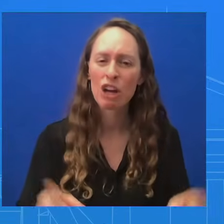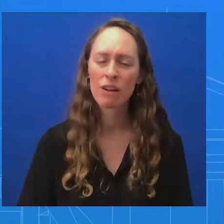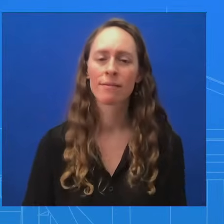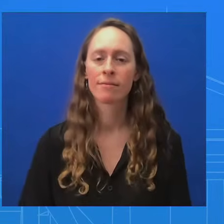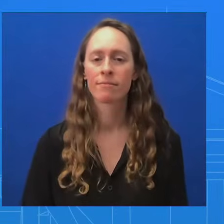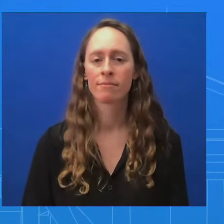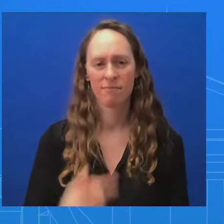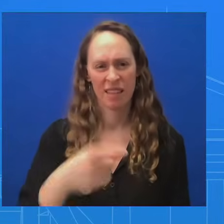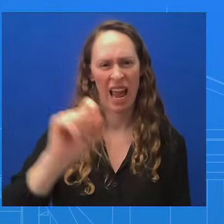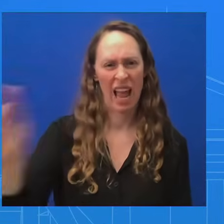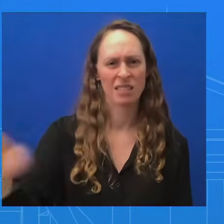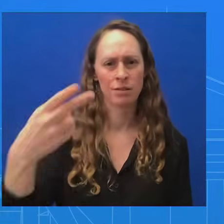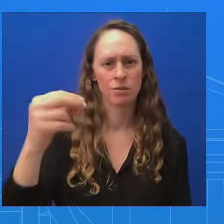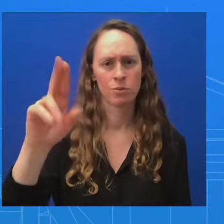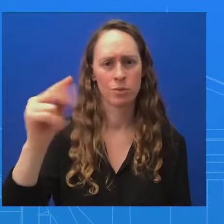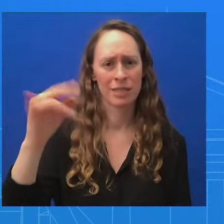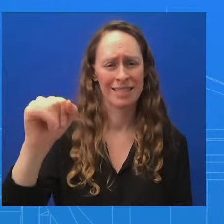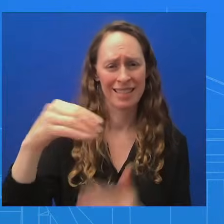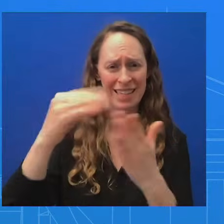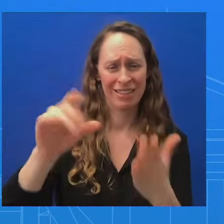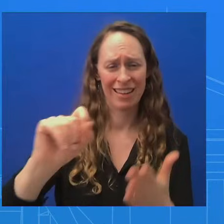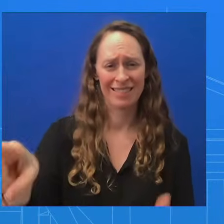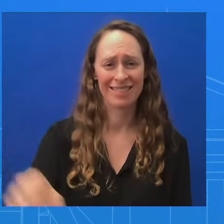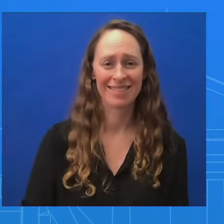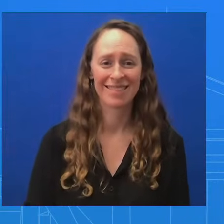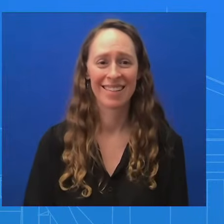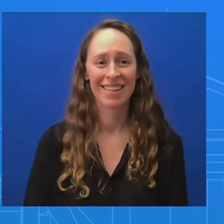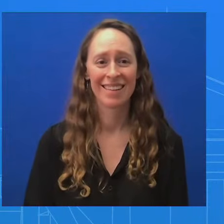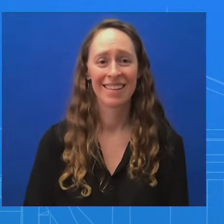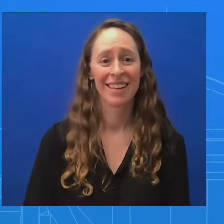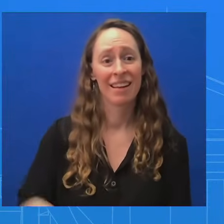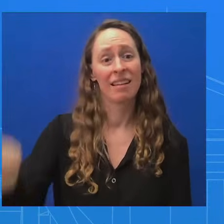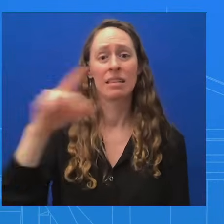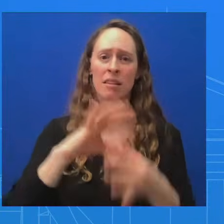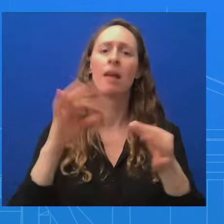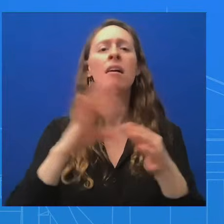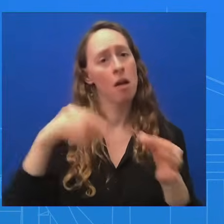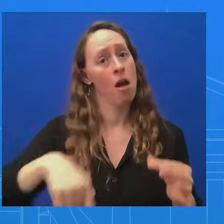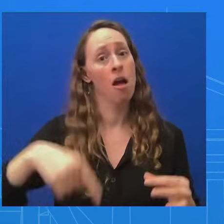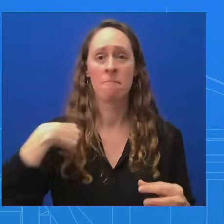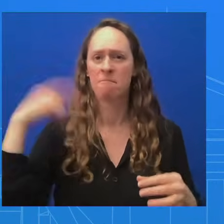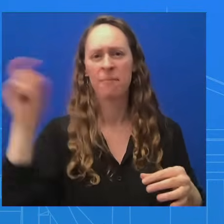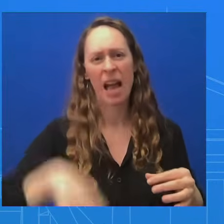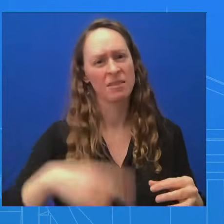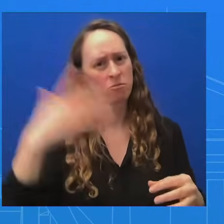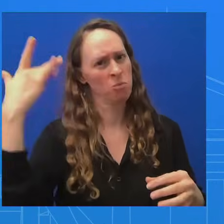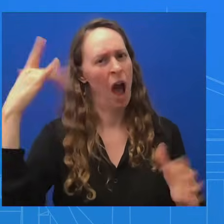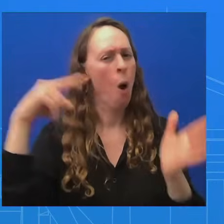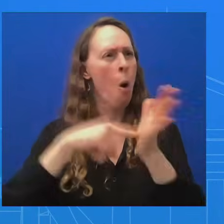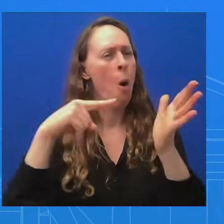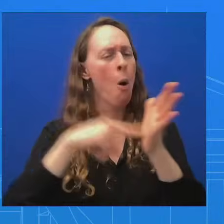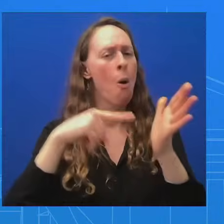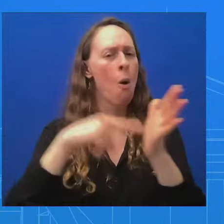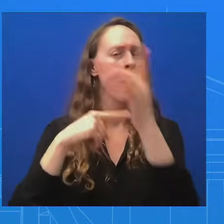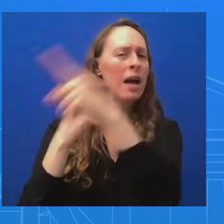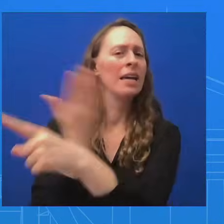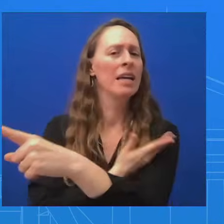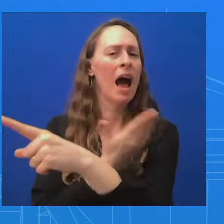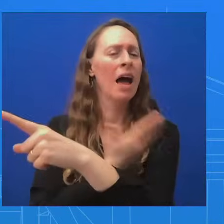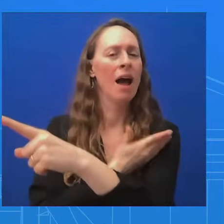They claim that this is some sort of, you know, U.S. and -- and Britain effort to -- to have -- to wage war on them. It's not.